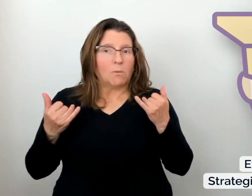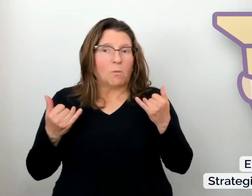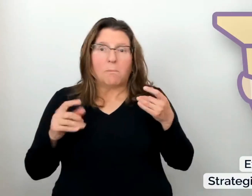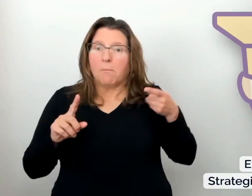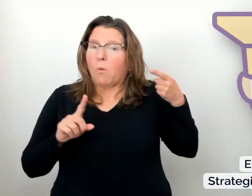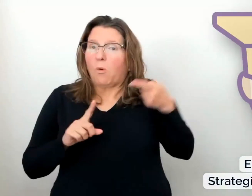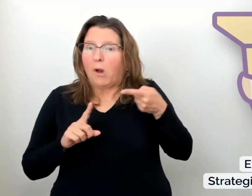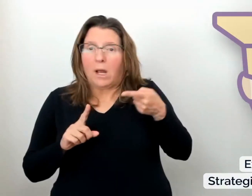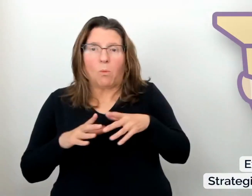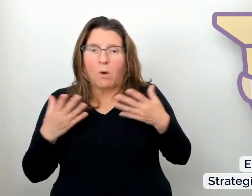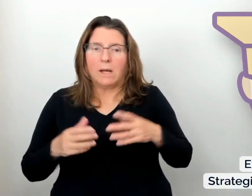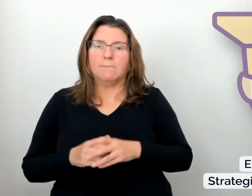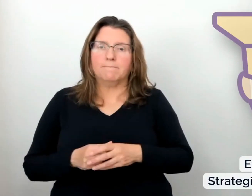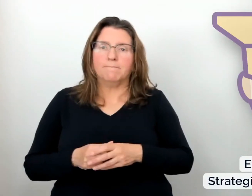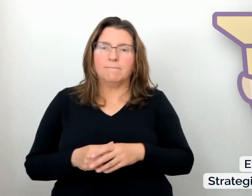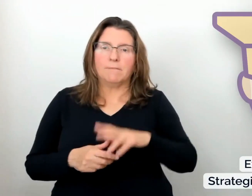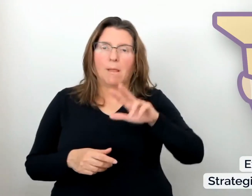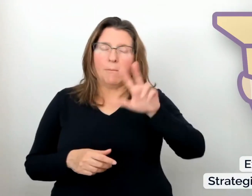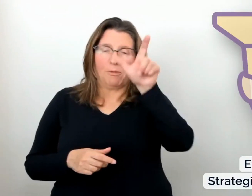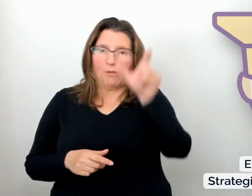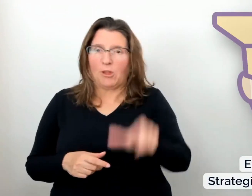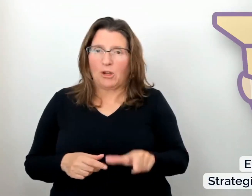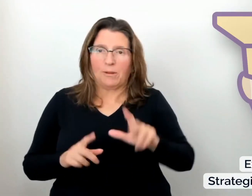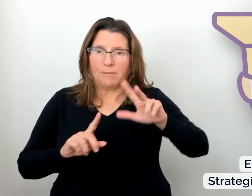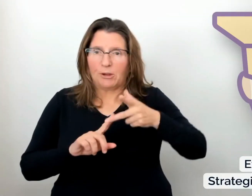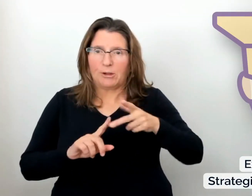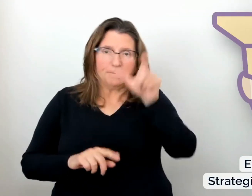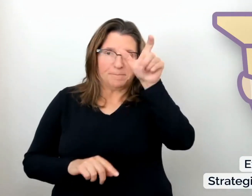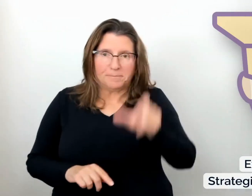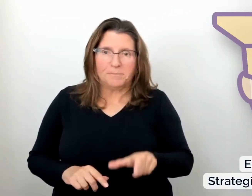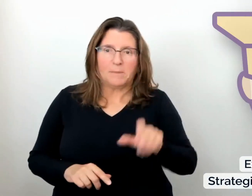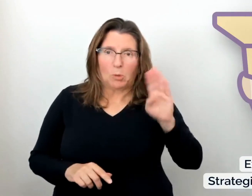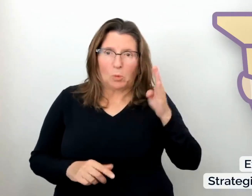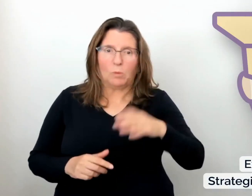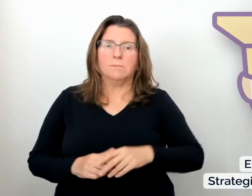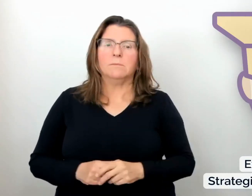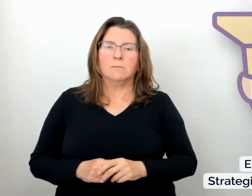If your learning design maximizes the 'action and expression' principle of UDL,